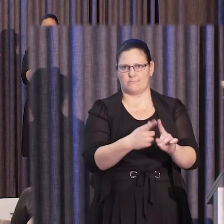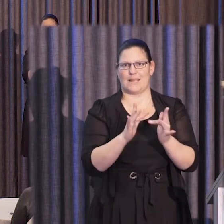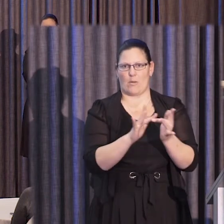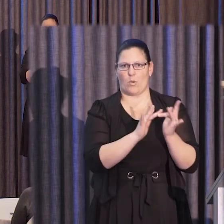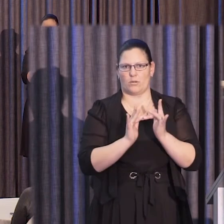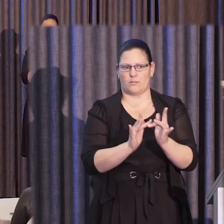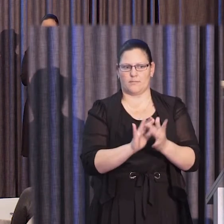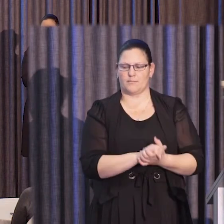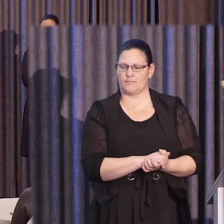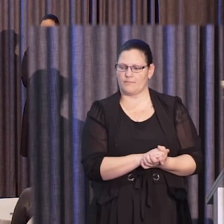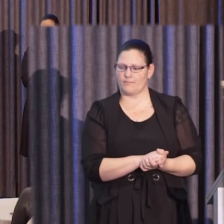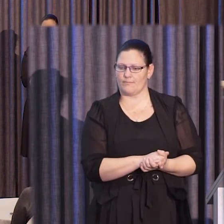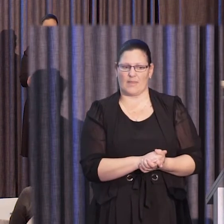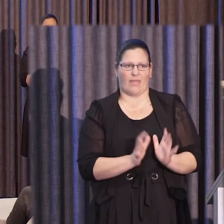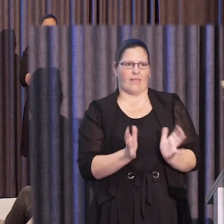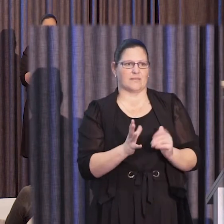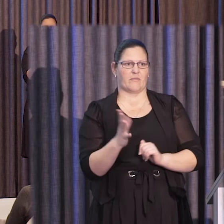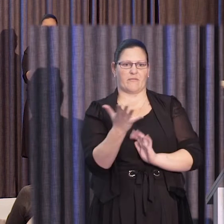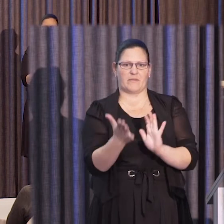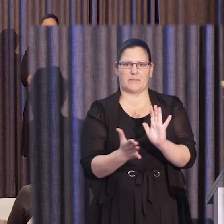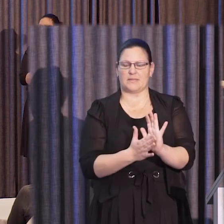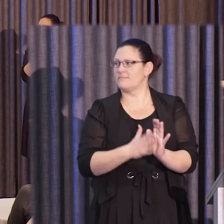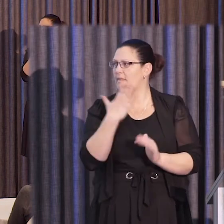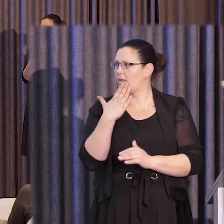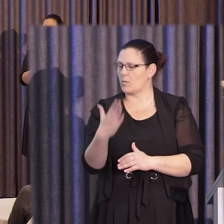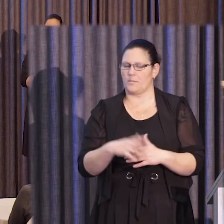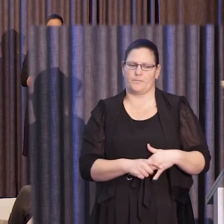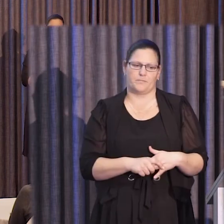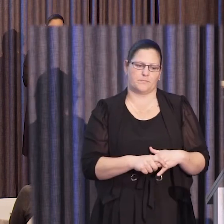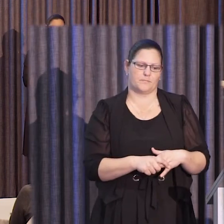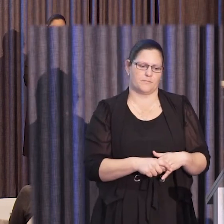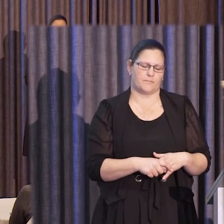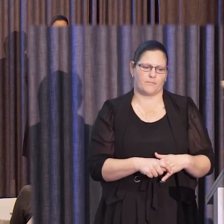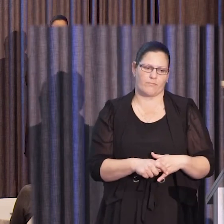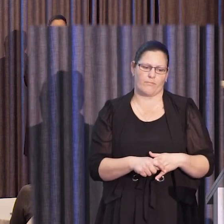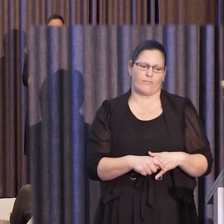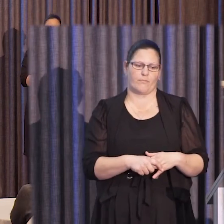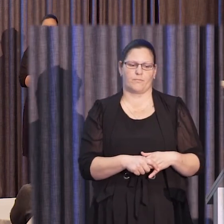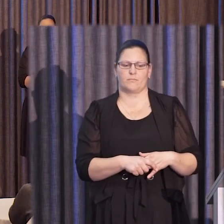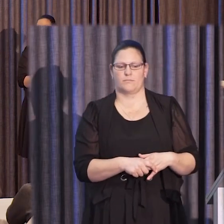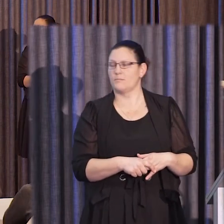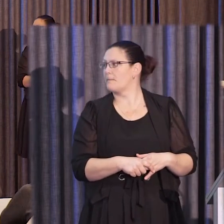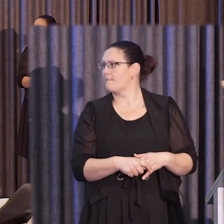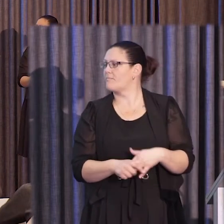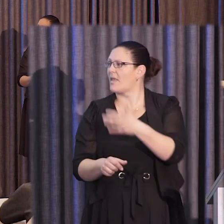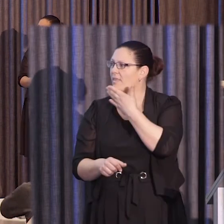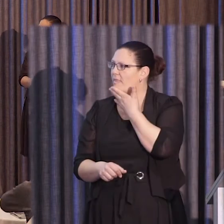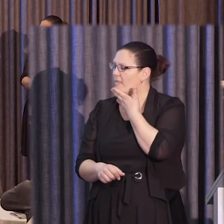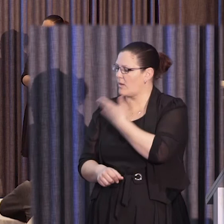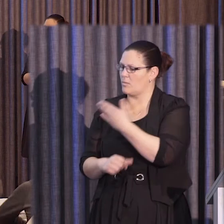And so that's the end of my 15 minutes. Thank you, Bonya. (audience applauds) Thanks, Hellen, that's fantastic.